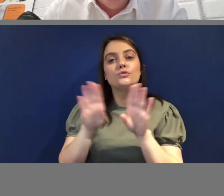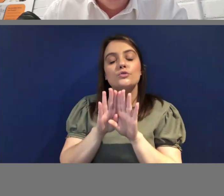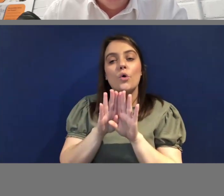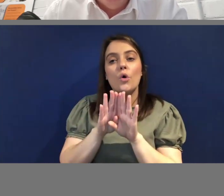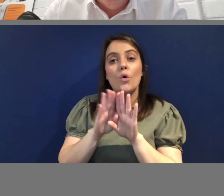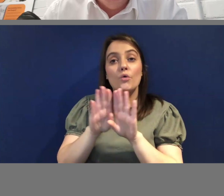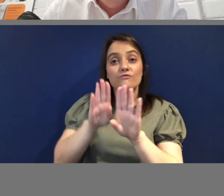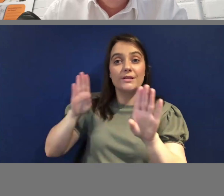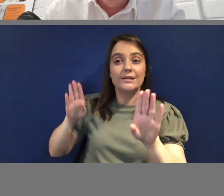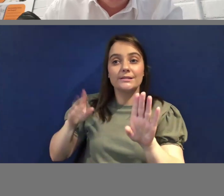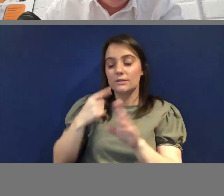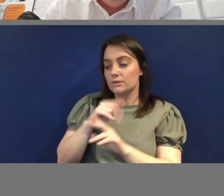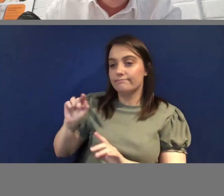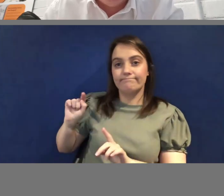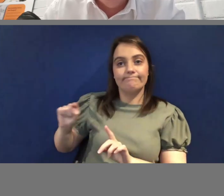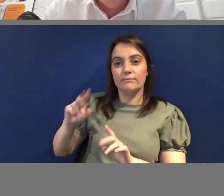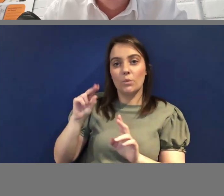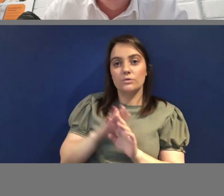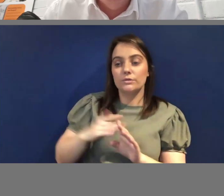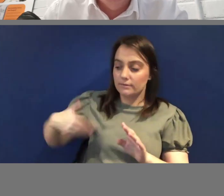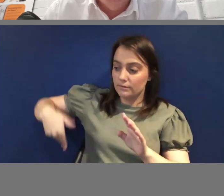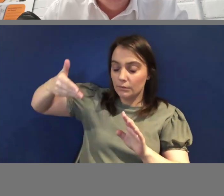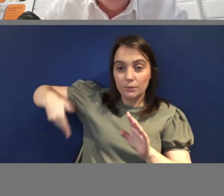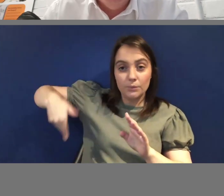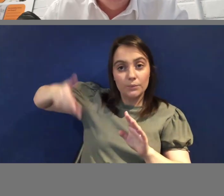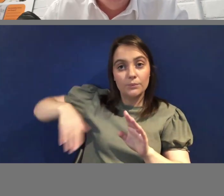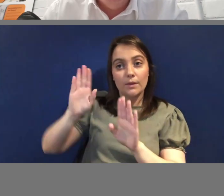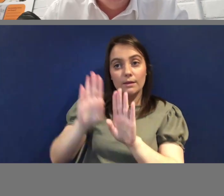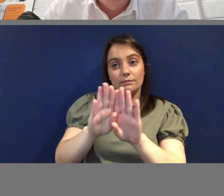have to touch this door release you just can wave your hand in front of it so again it's a no touch